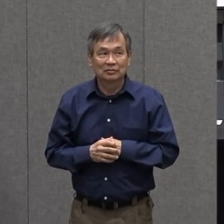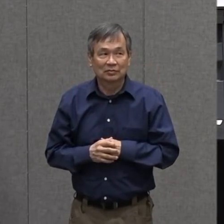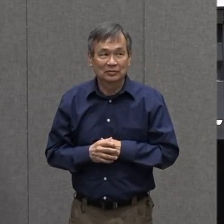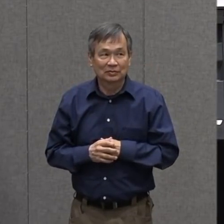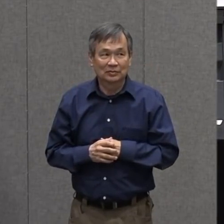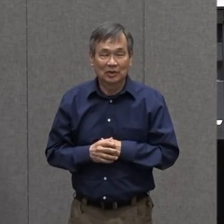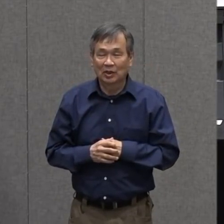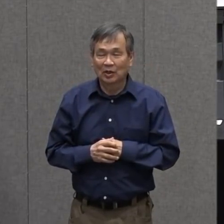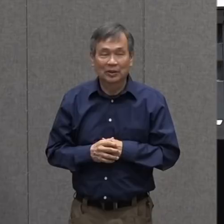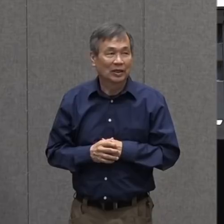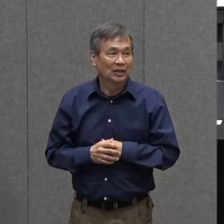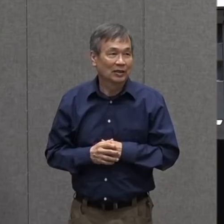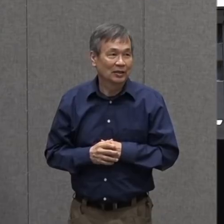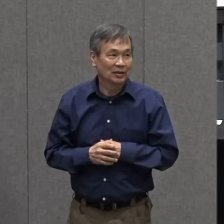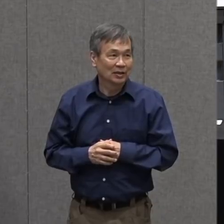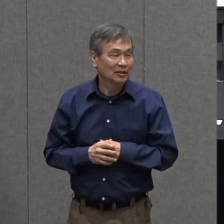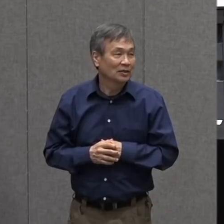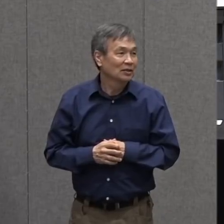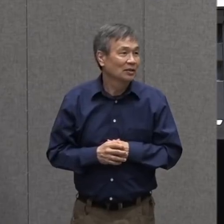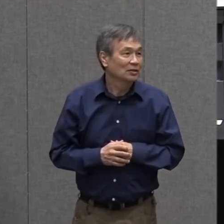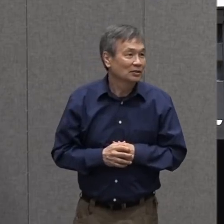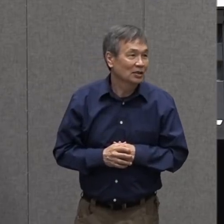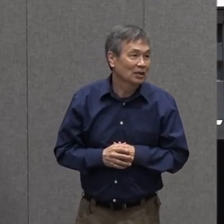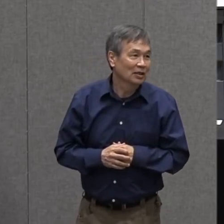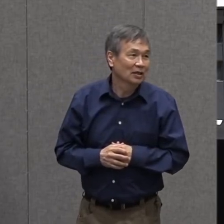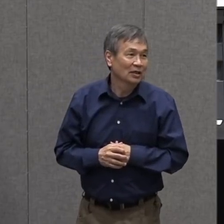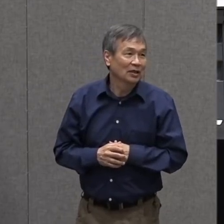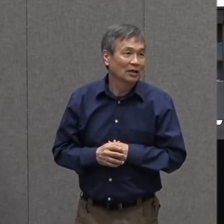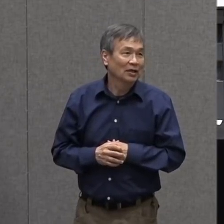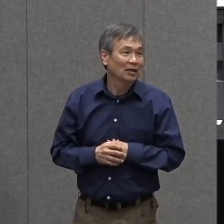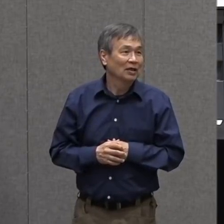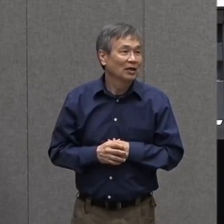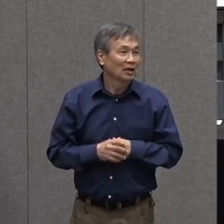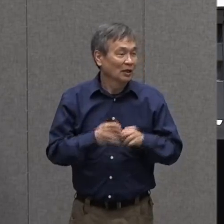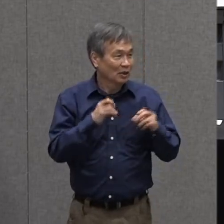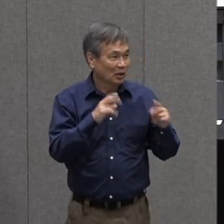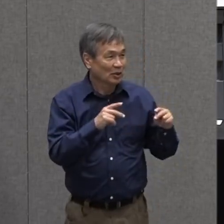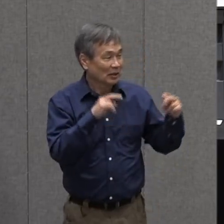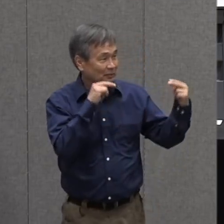Now show it to me please. Okay? See if you can figure out All right.